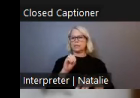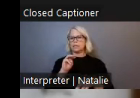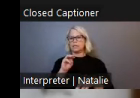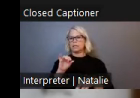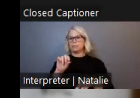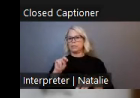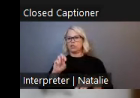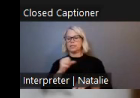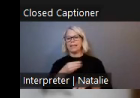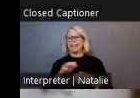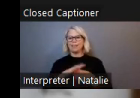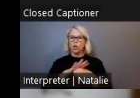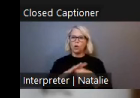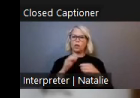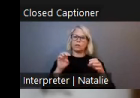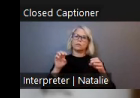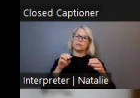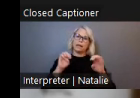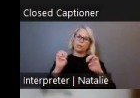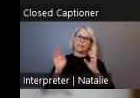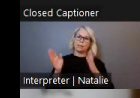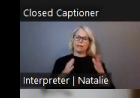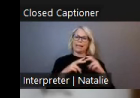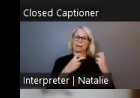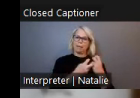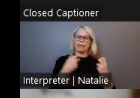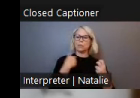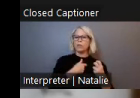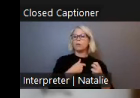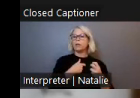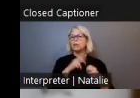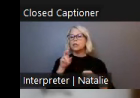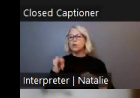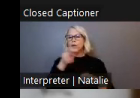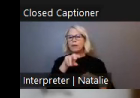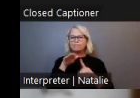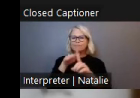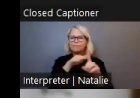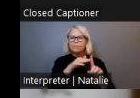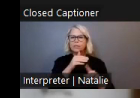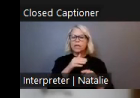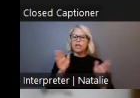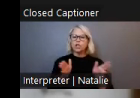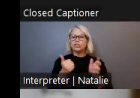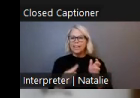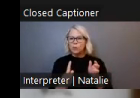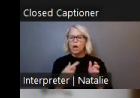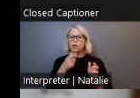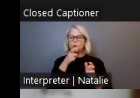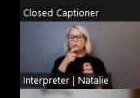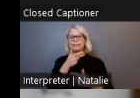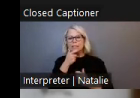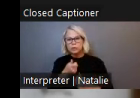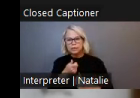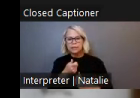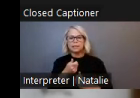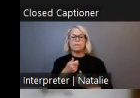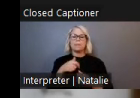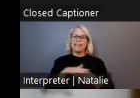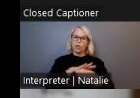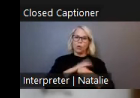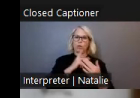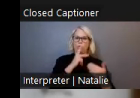is, we have been going around, encouraging anybody that is interested in the local programs